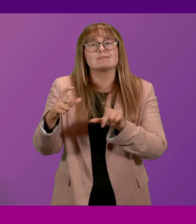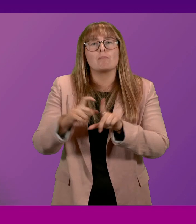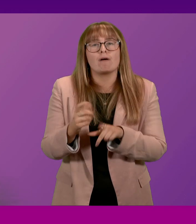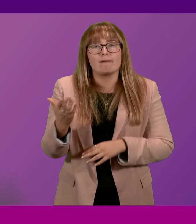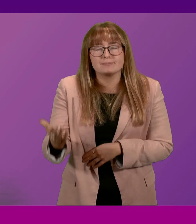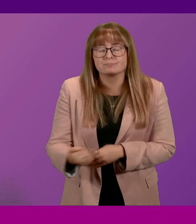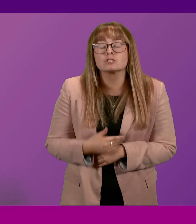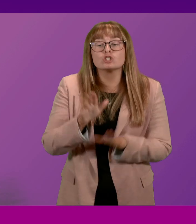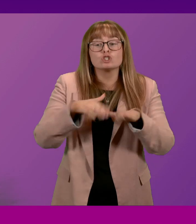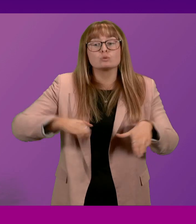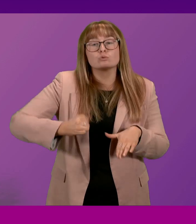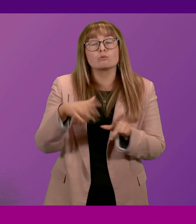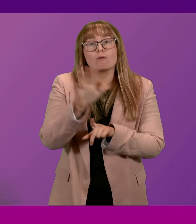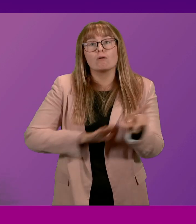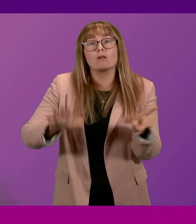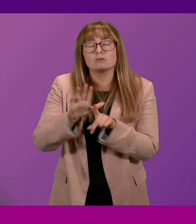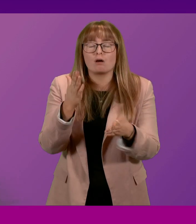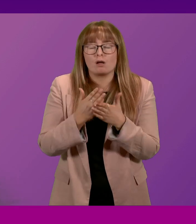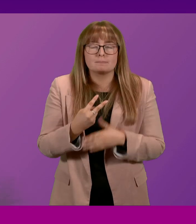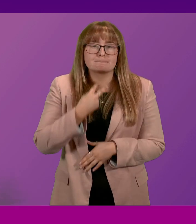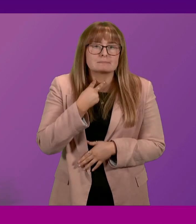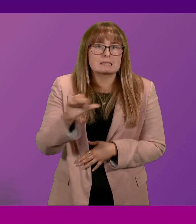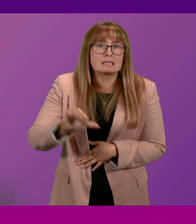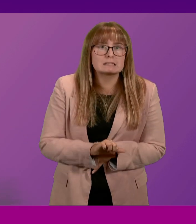Children in Scotland are undoubtedly being let down. How many children in